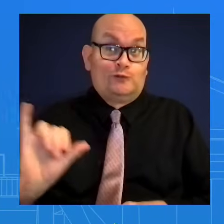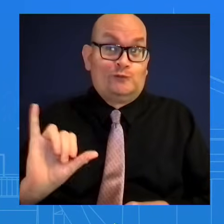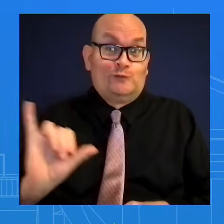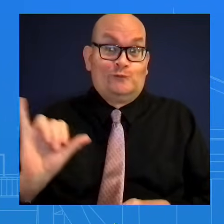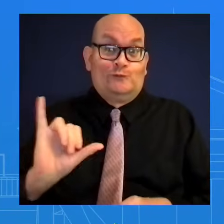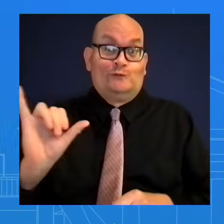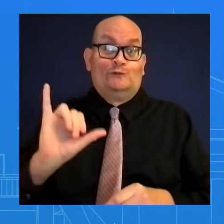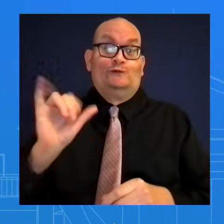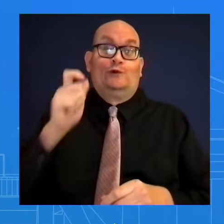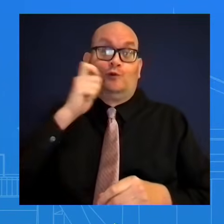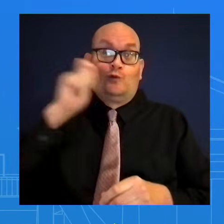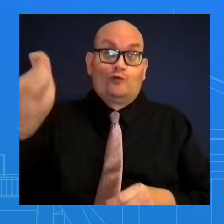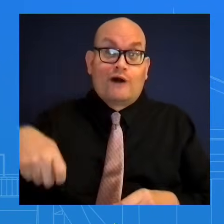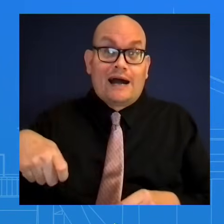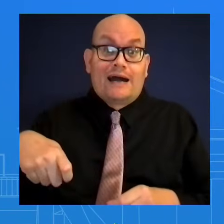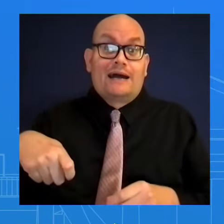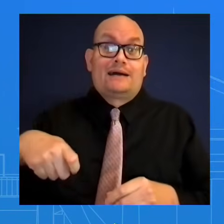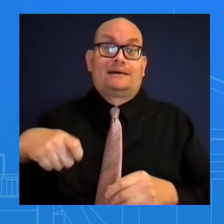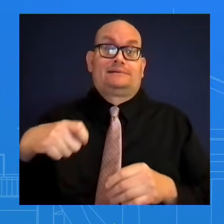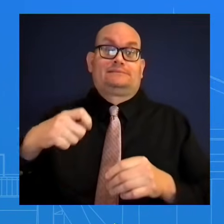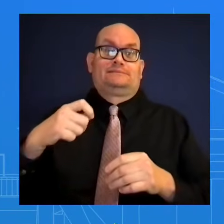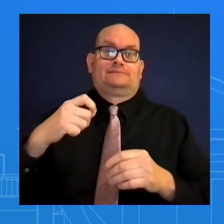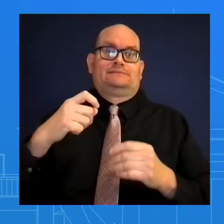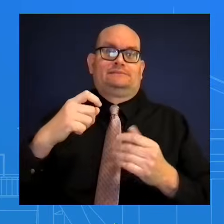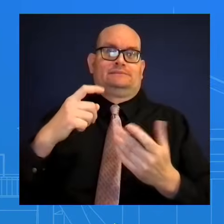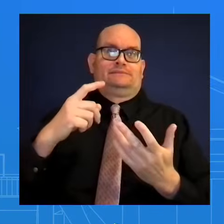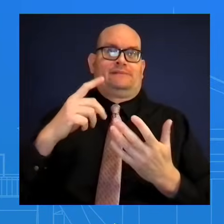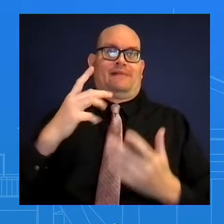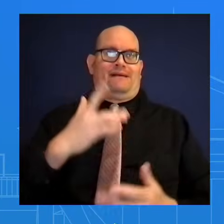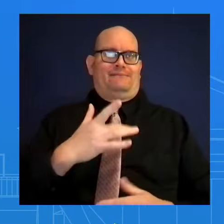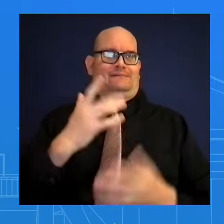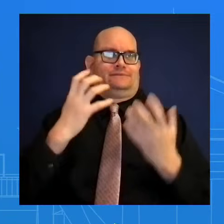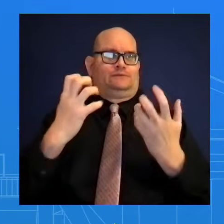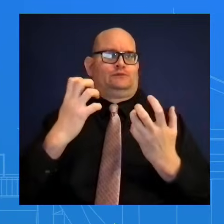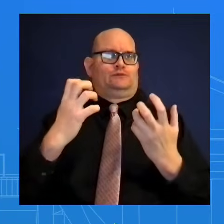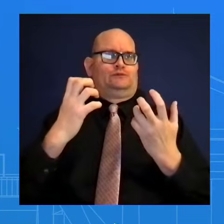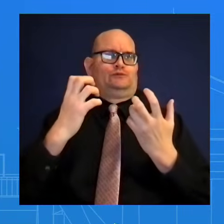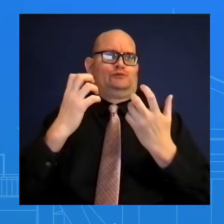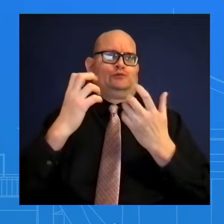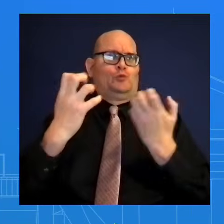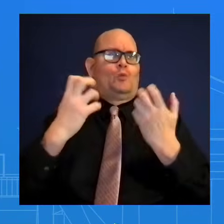who believe that the President is himself corrupt? Mr. Kirby: Wow.